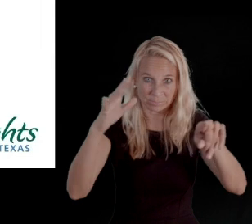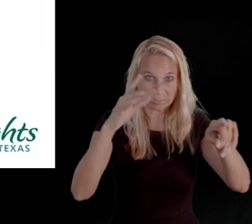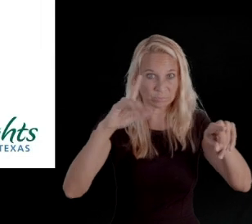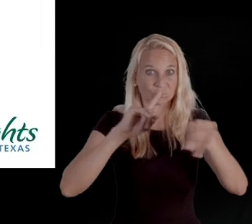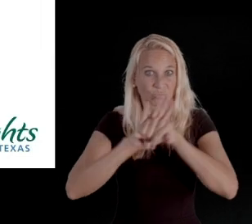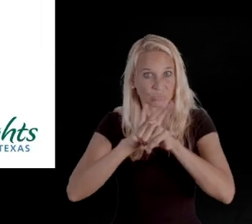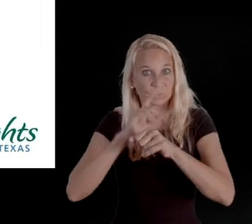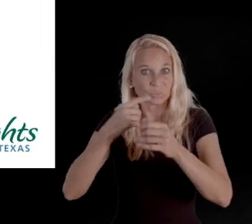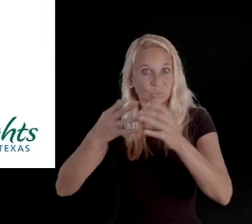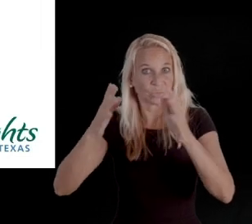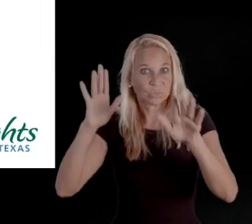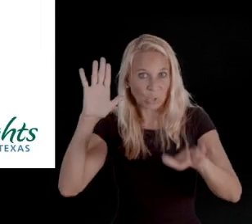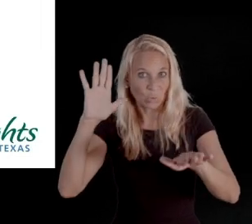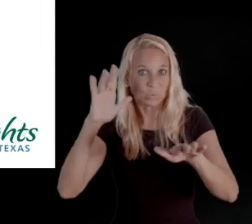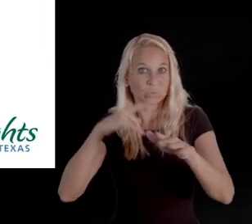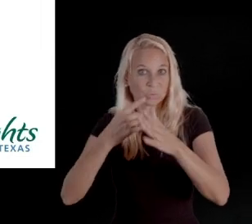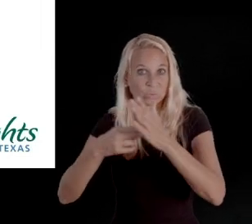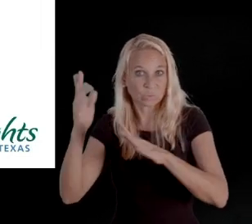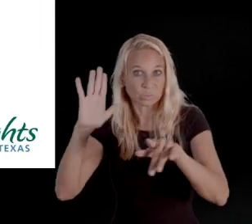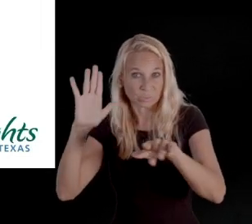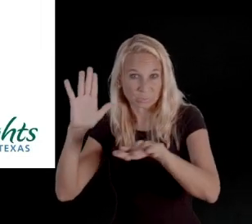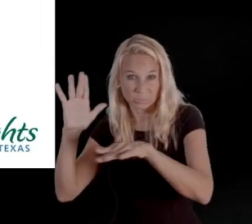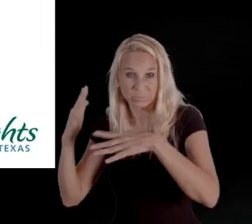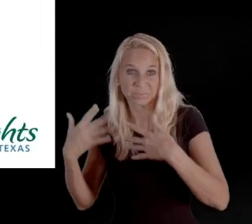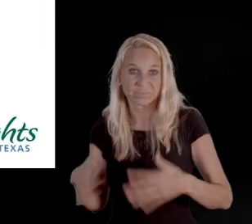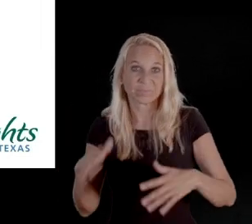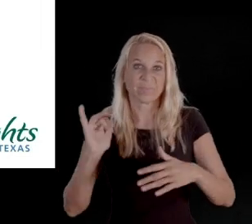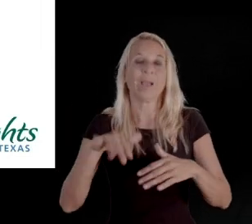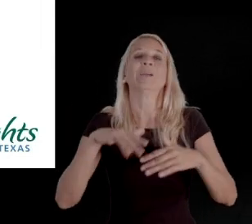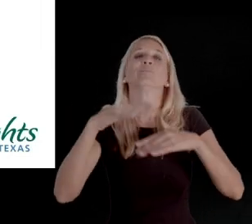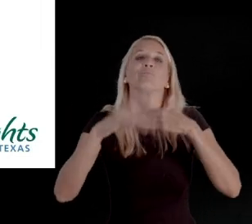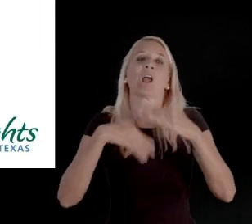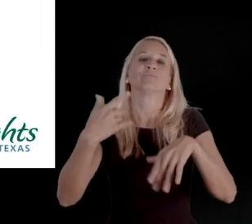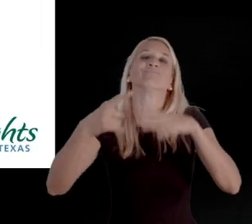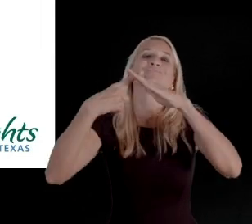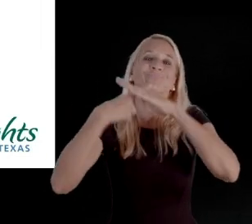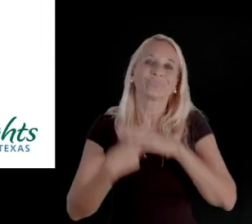And then that's when the process fully starts to take place.